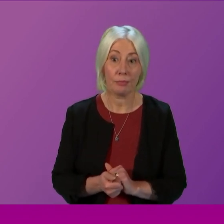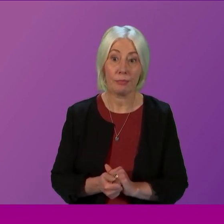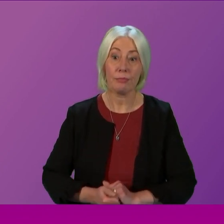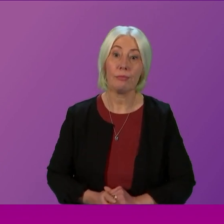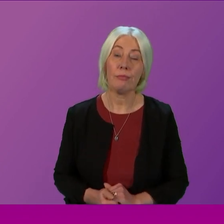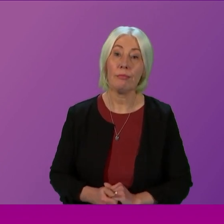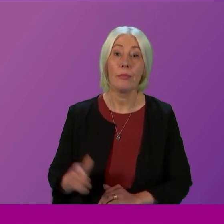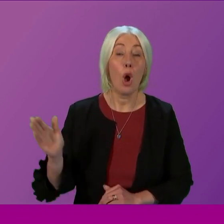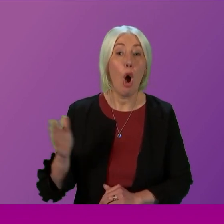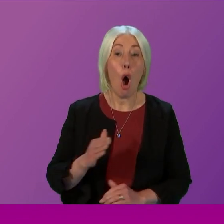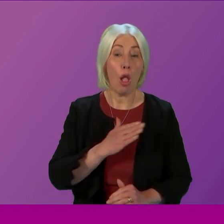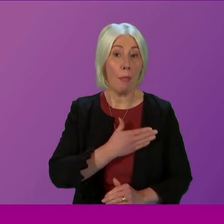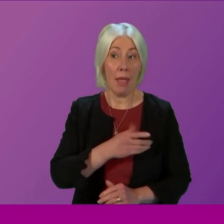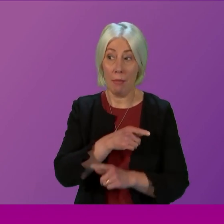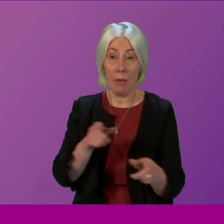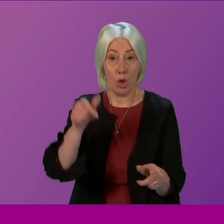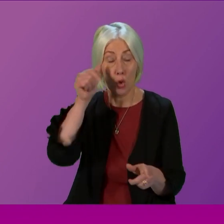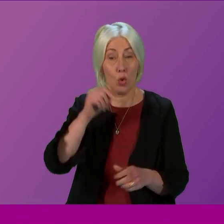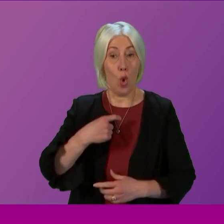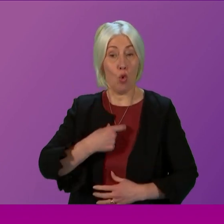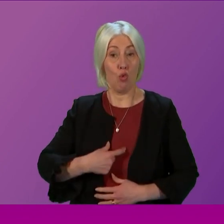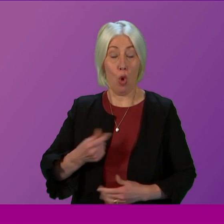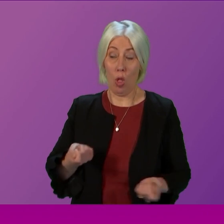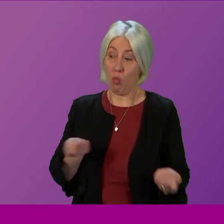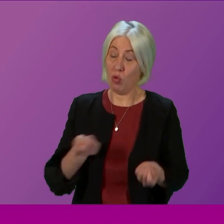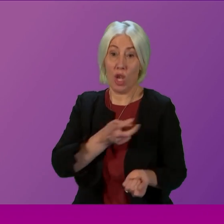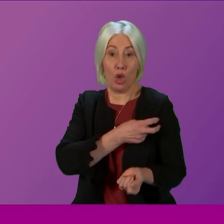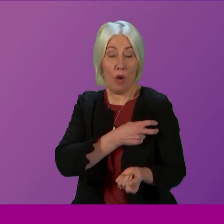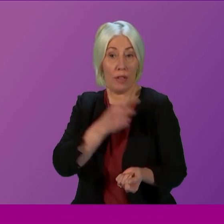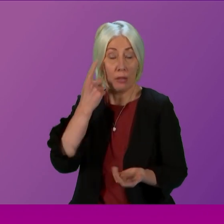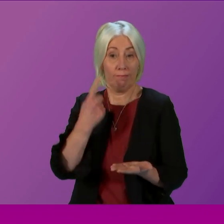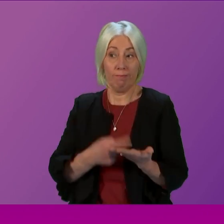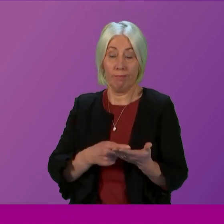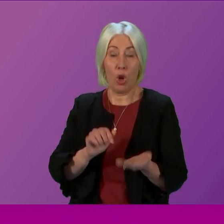All members are aware that it is not the Presiding Officer’s role to make rulings on the accuracy of